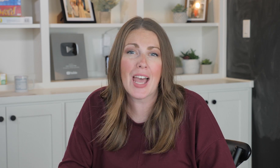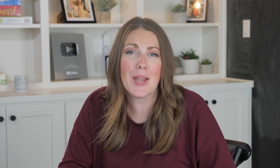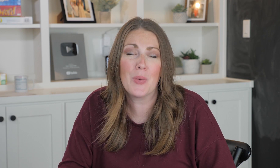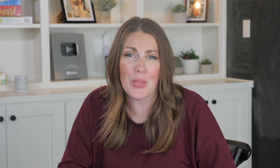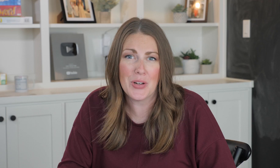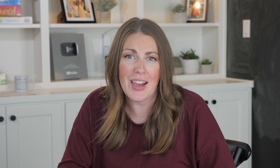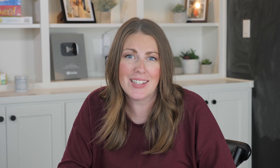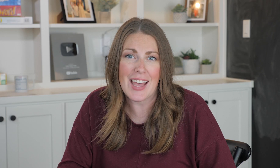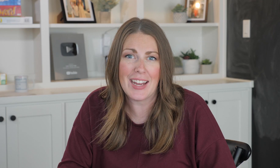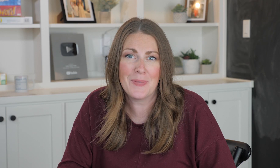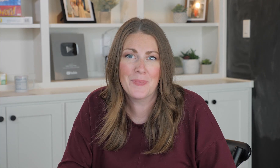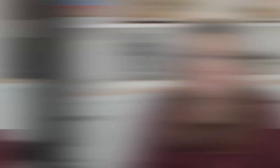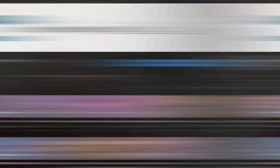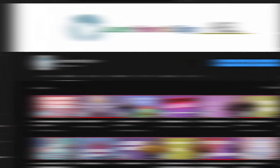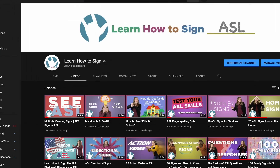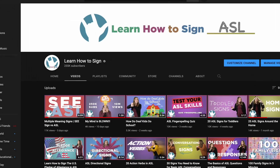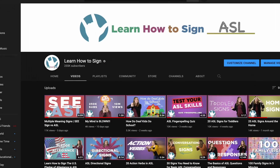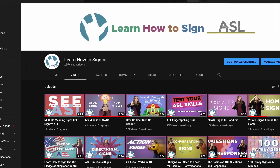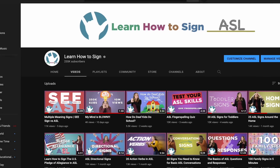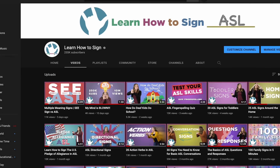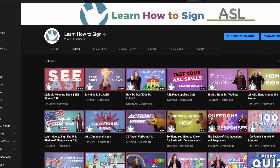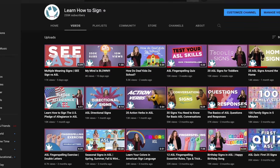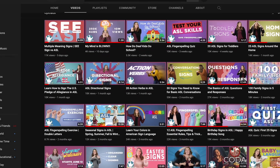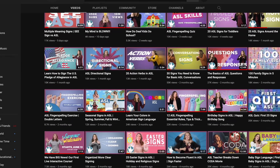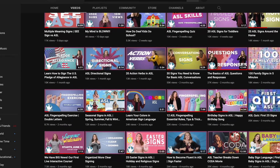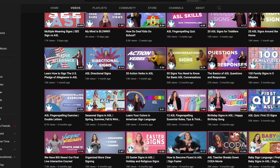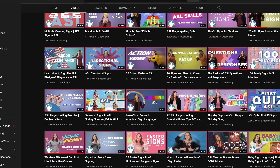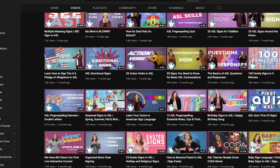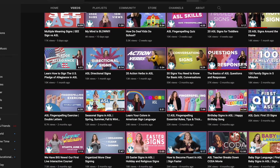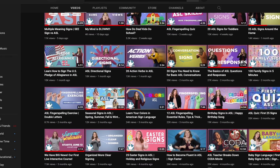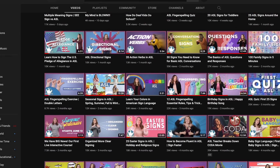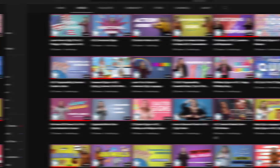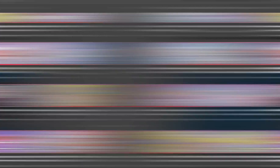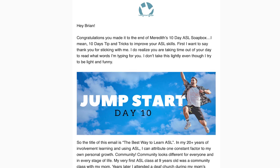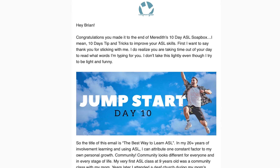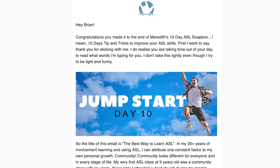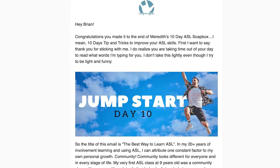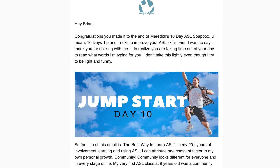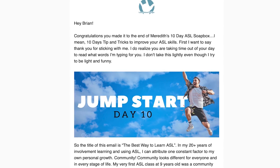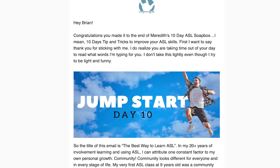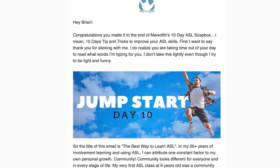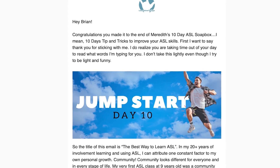time with Learn How to Sign? Well, since then we've been making new videos and newsletters